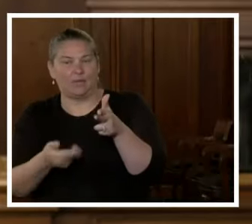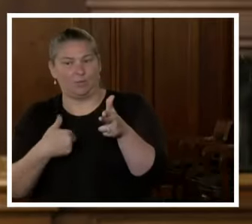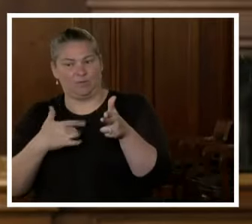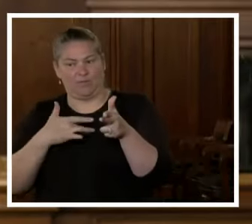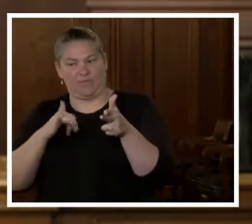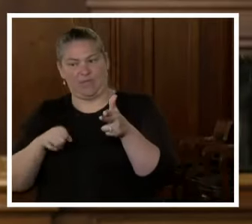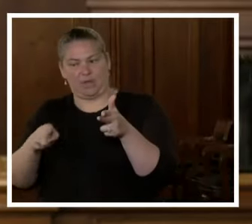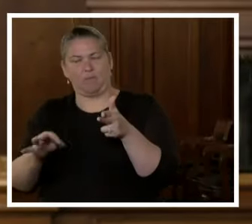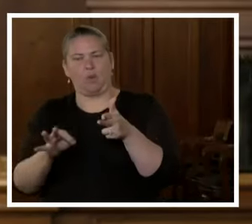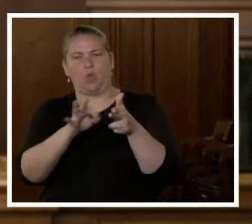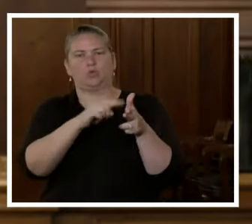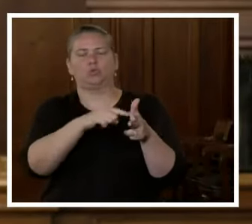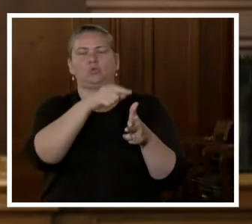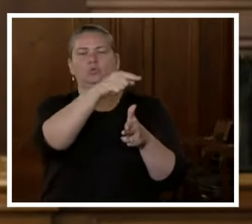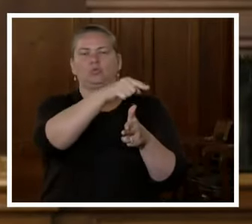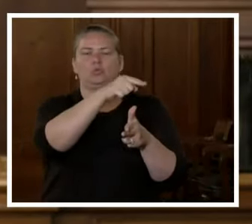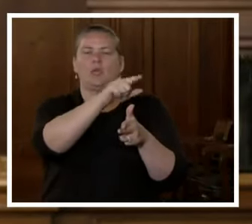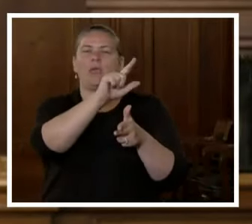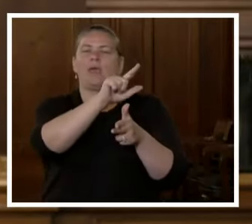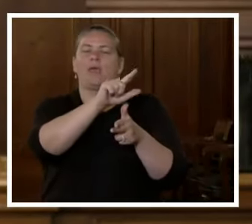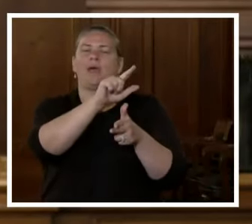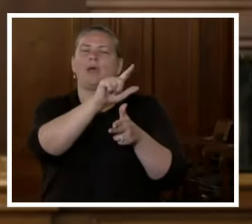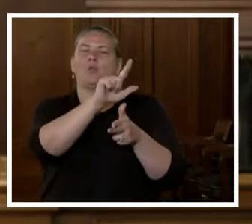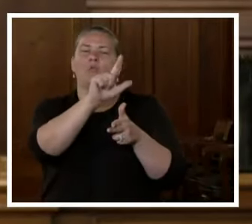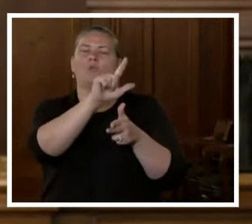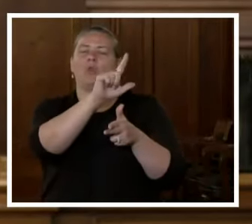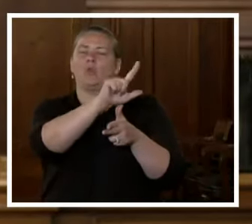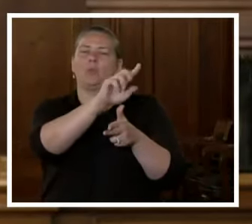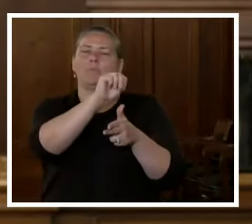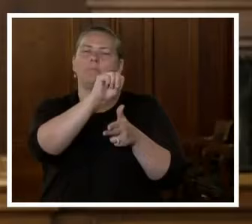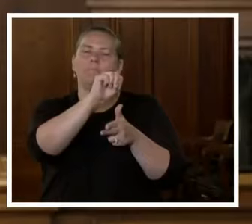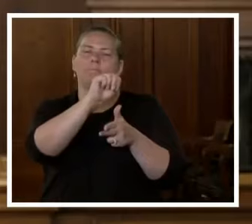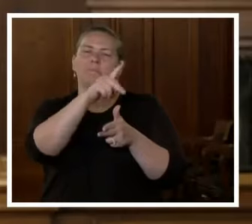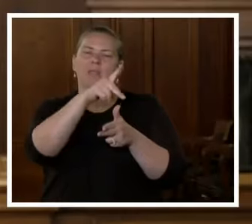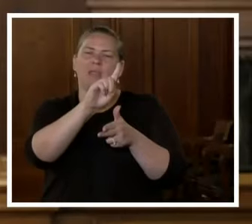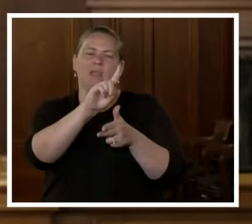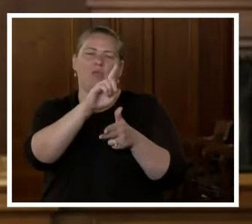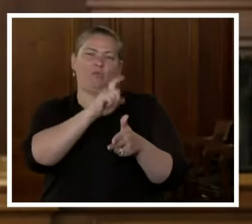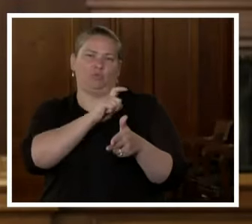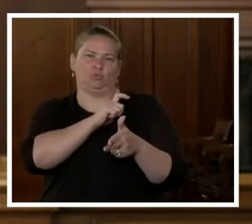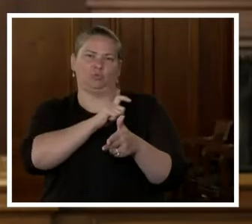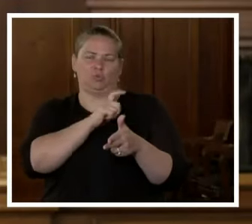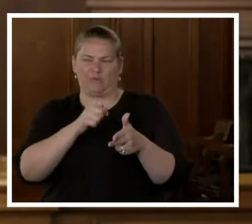MATCH UP THEIR DESCRIPTION OF WHAT HAPPENED WITH THE ACTUAL PHYSICAL SCENE.